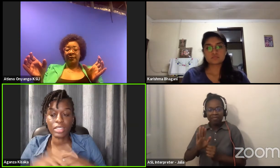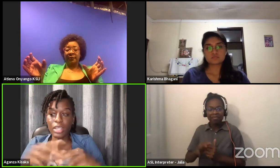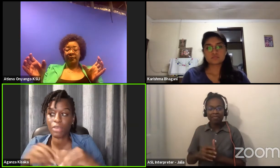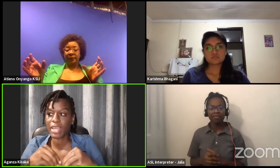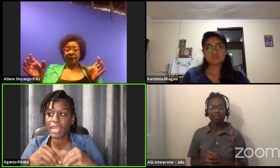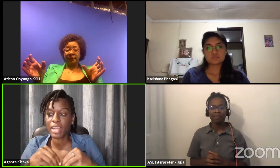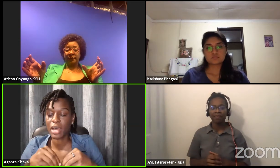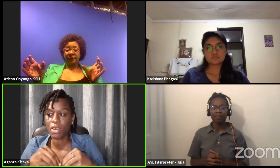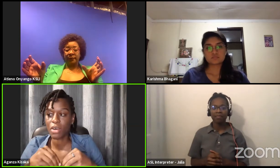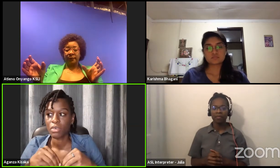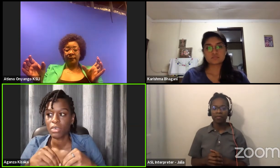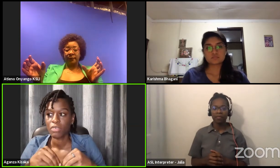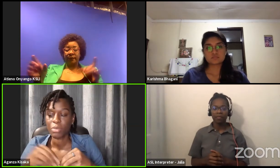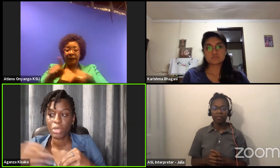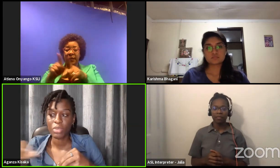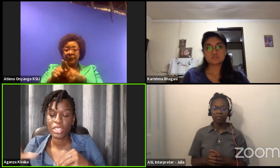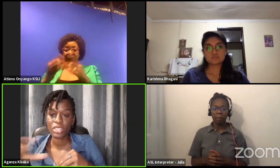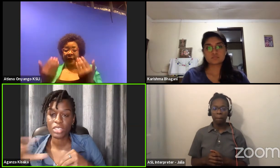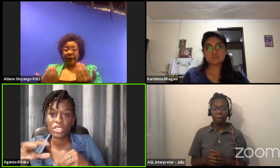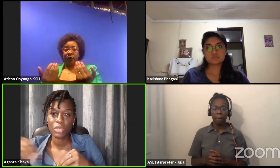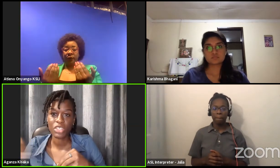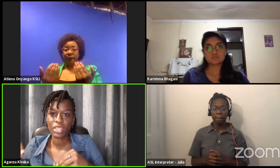Like right now for me when the situation